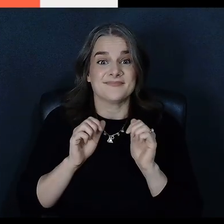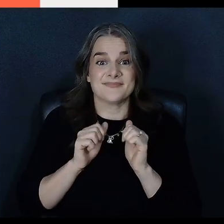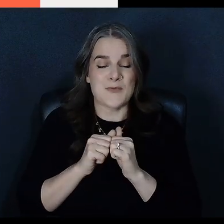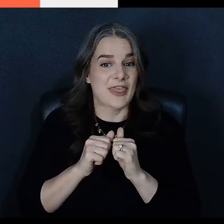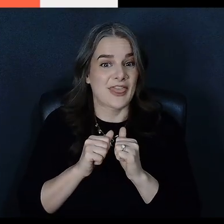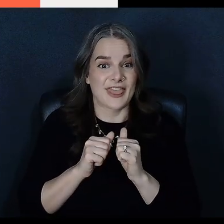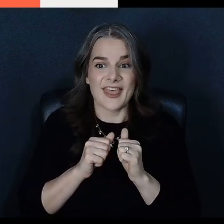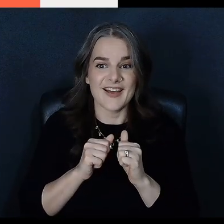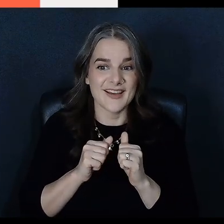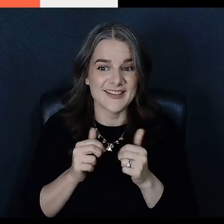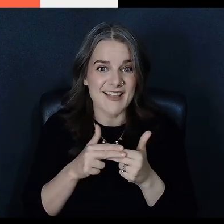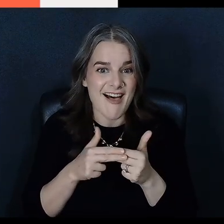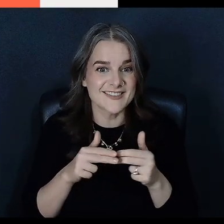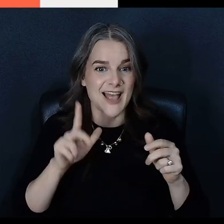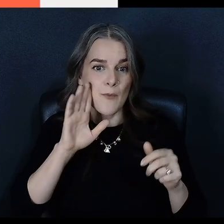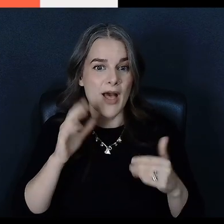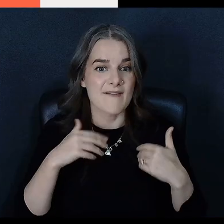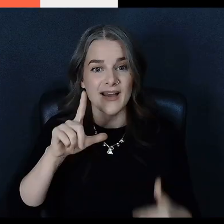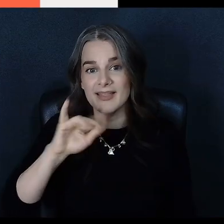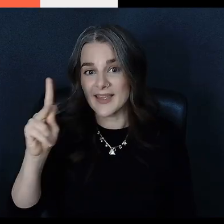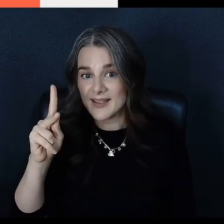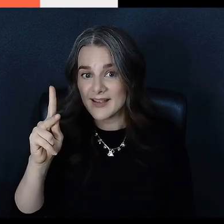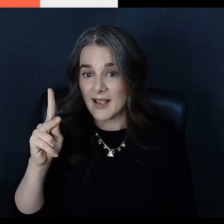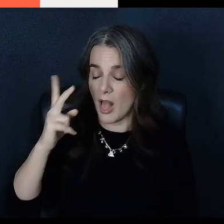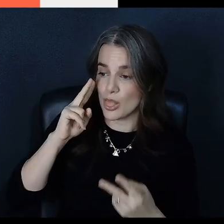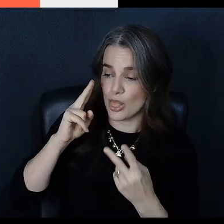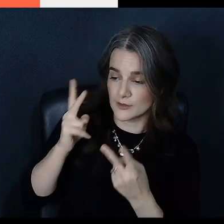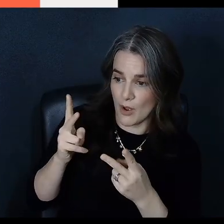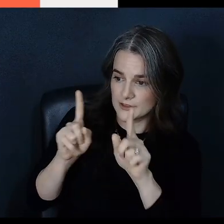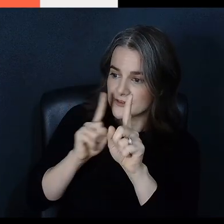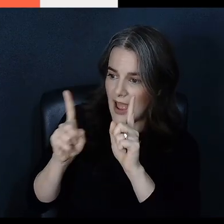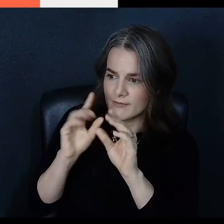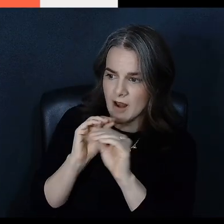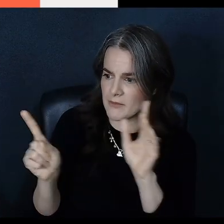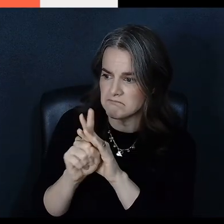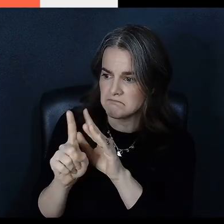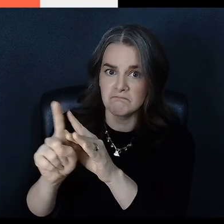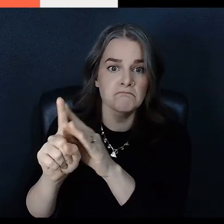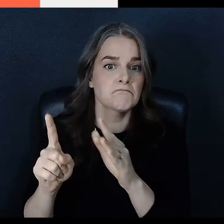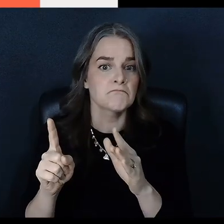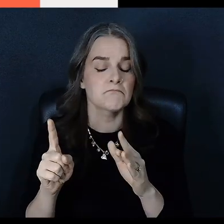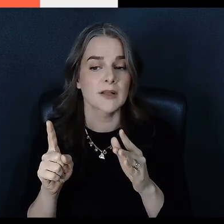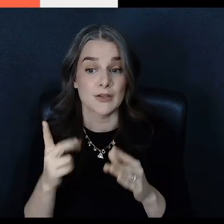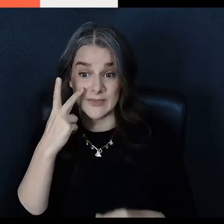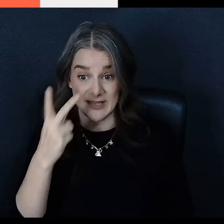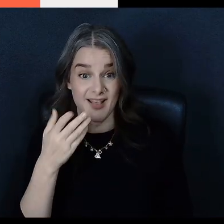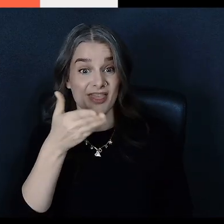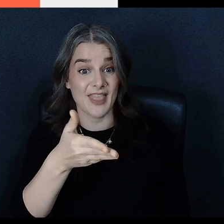Questions or comments? I'll put the slides in there. There's the link to the slides one more time.